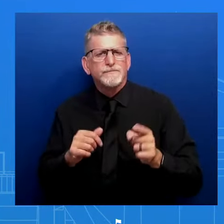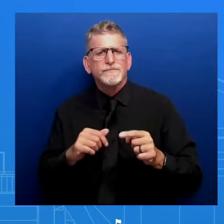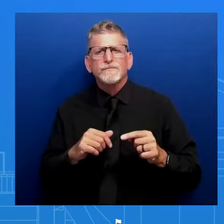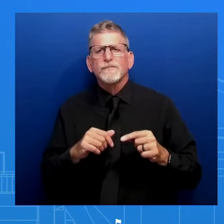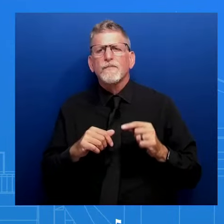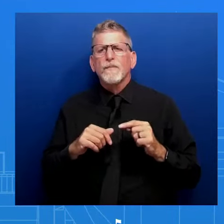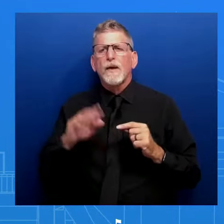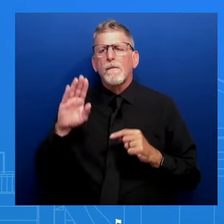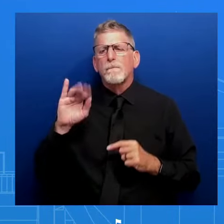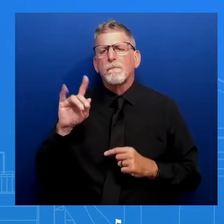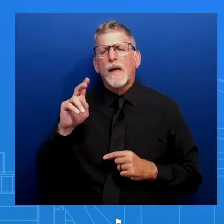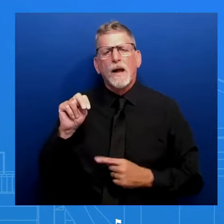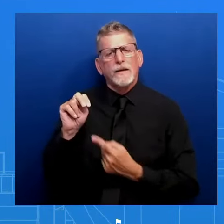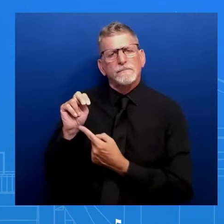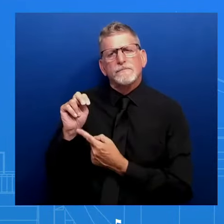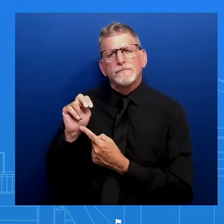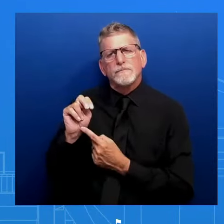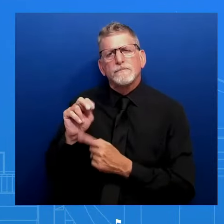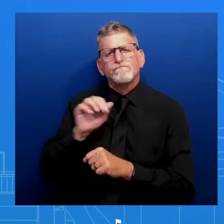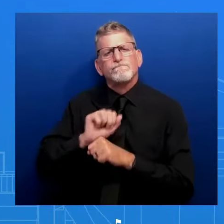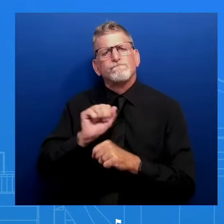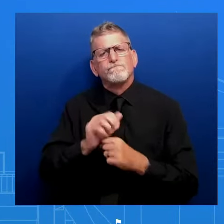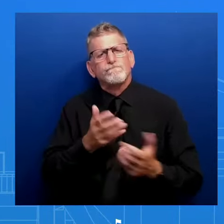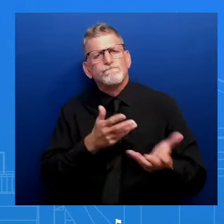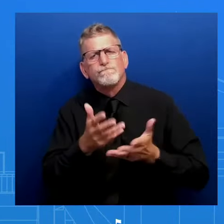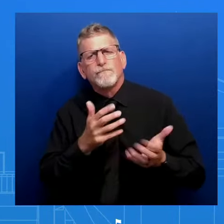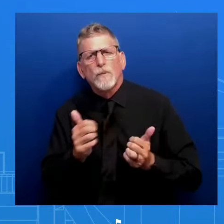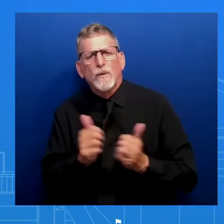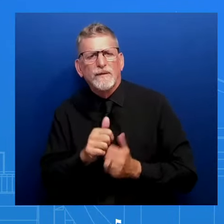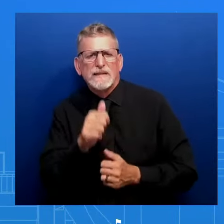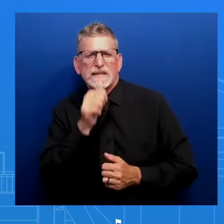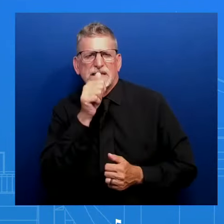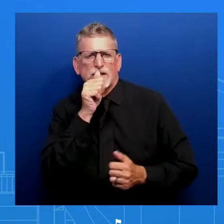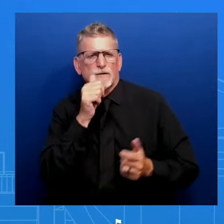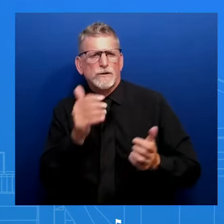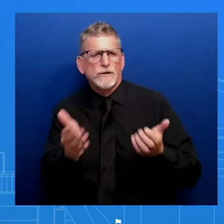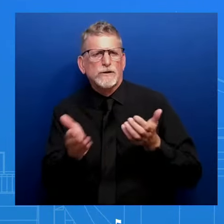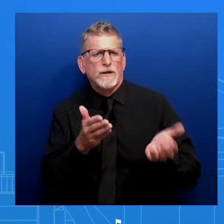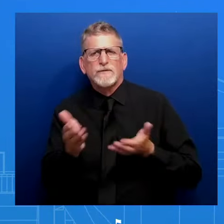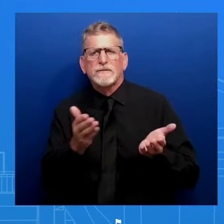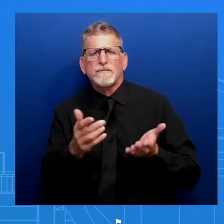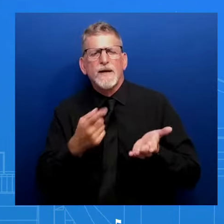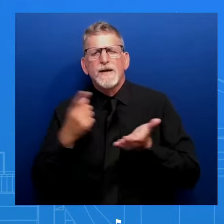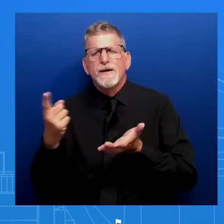with Secret Service and the Residence staff on leashing protocols. You talked about how the Secret Service has treated